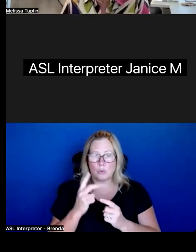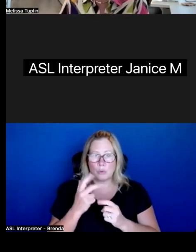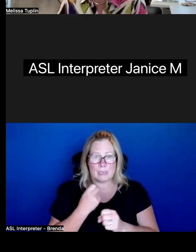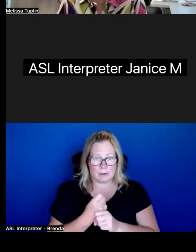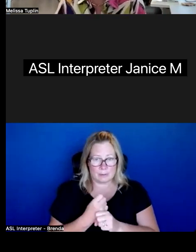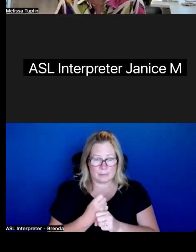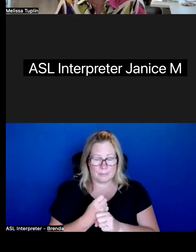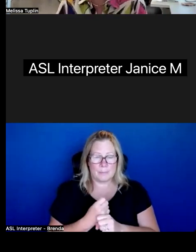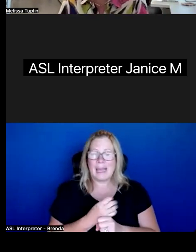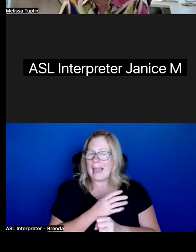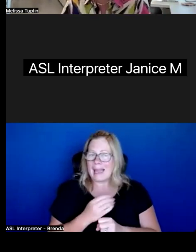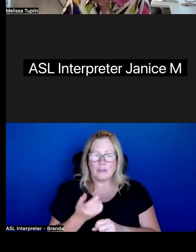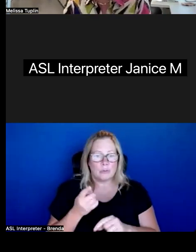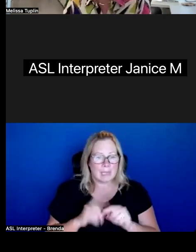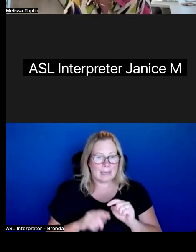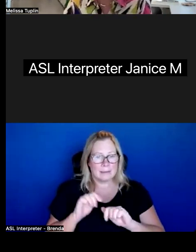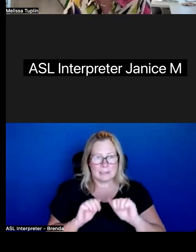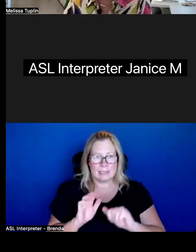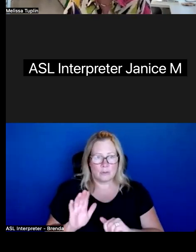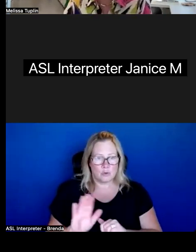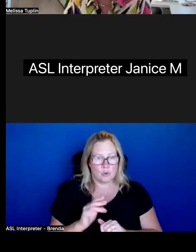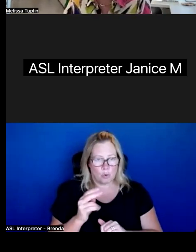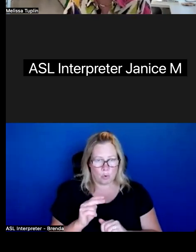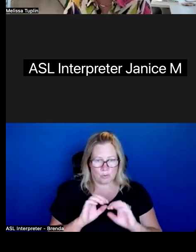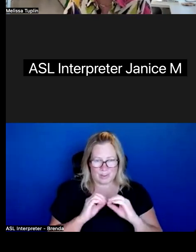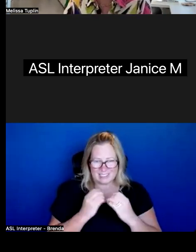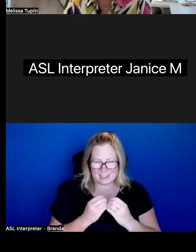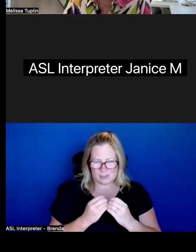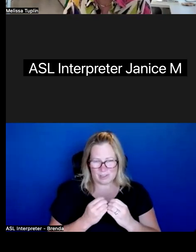and more information can be found in those Assessor Terms of Reference in the Guidelines.